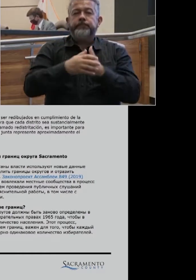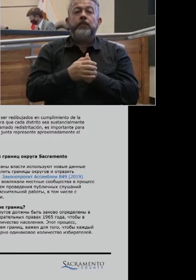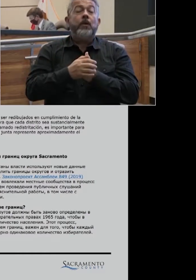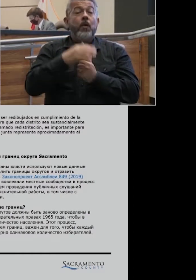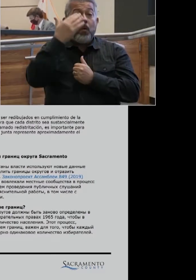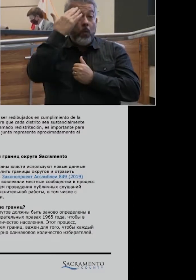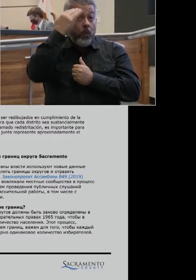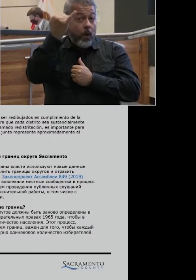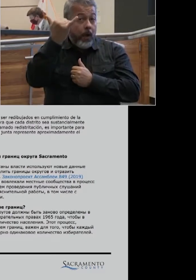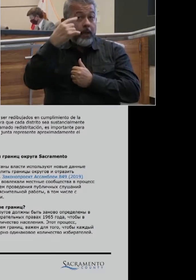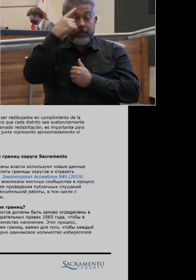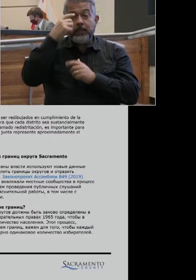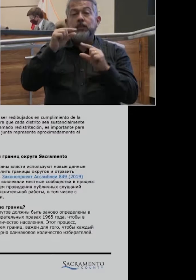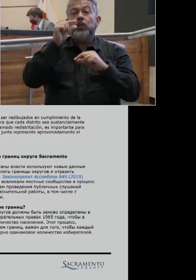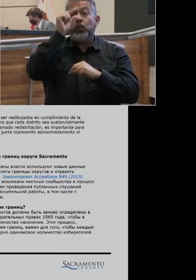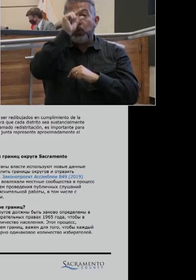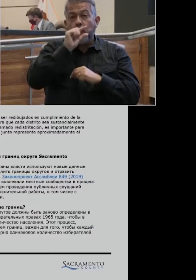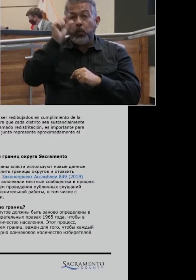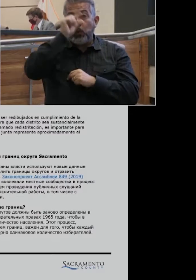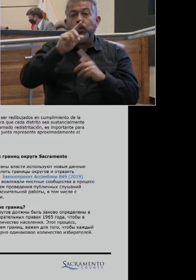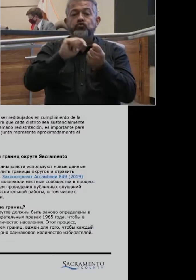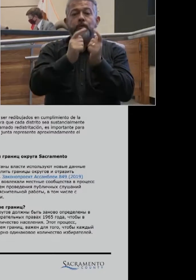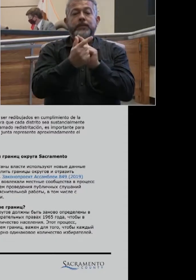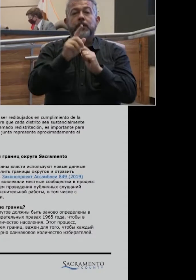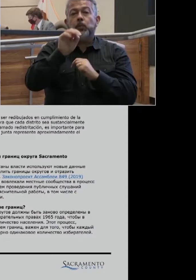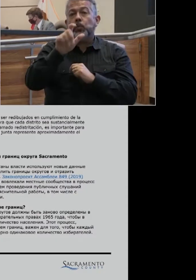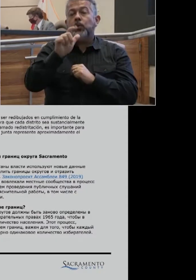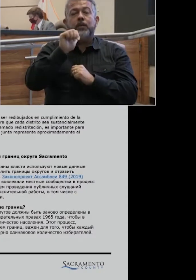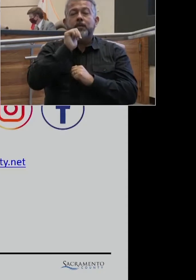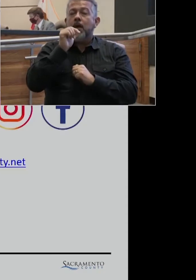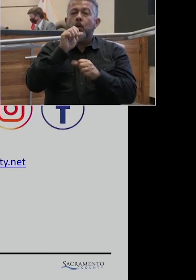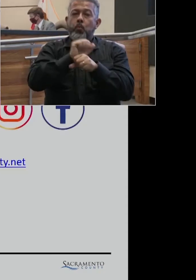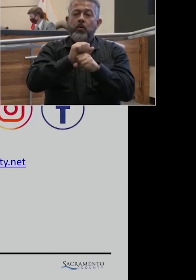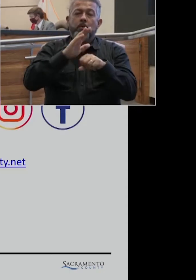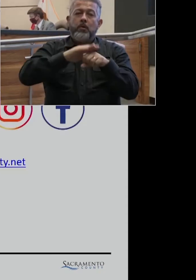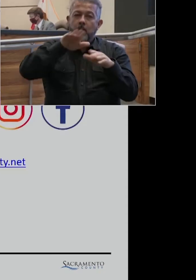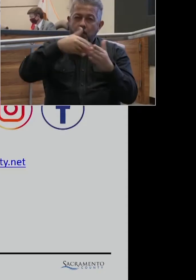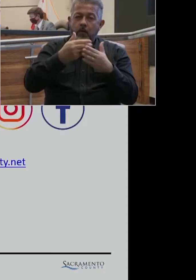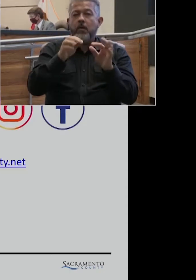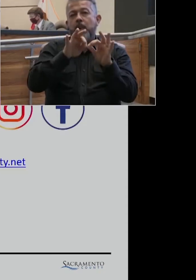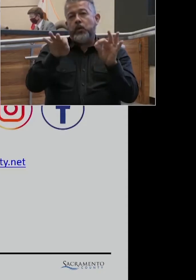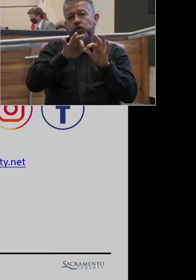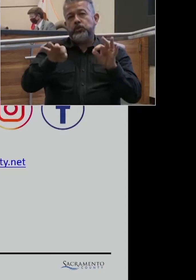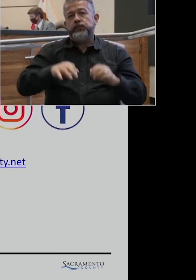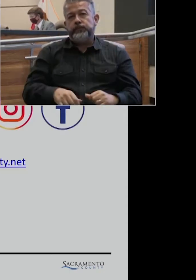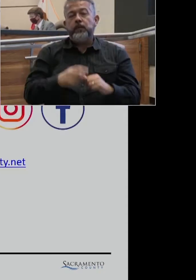WE DO THIS BECAUSE THE GOOGLE TRANSLATE TOOL DOES NOT WORK FOR TRANSLATE TOOL DOES NOT WORK FOR DOCK YUMENT LINKS.